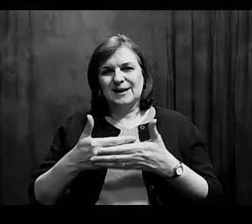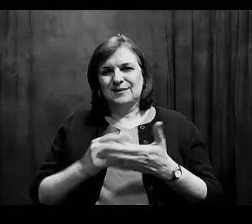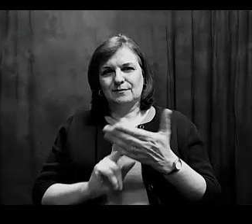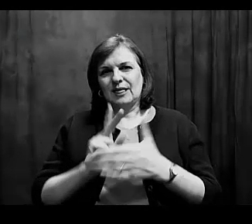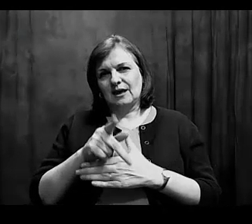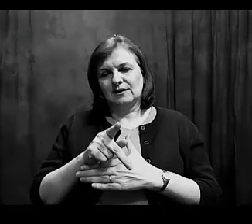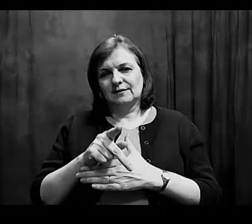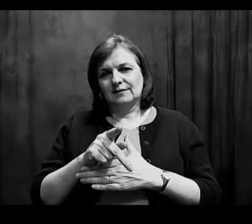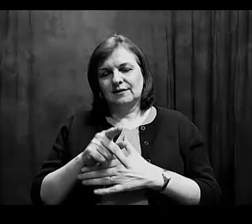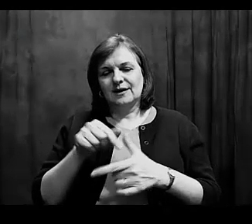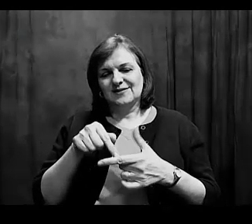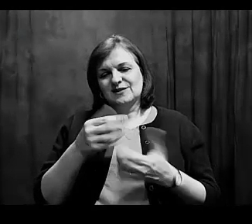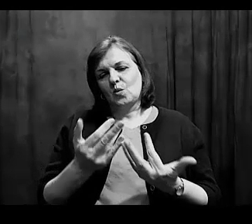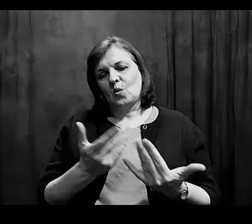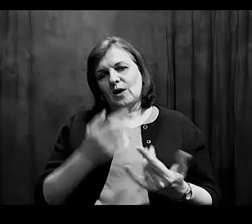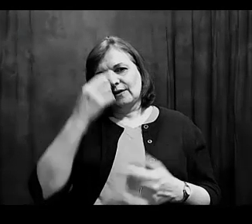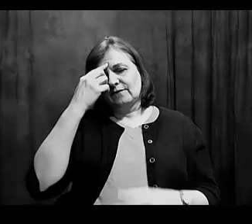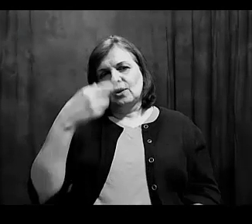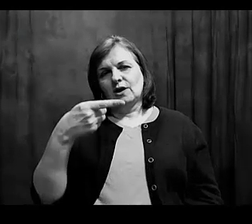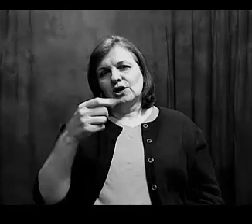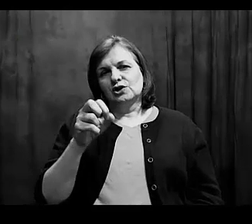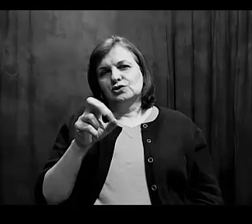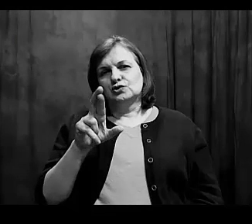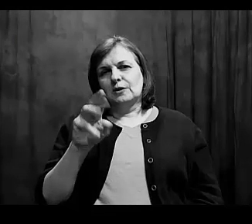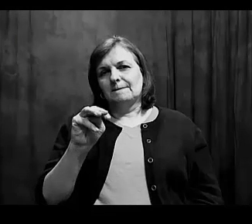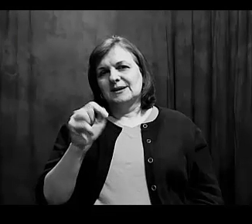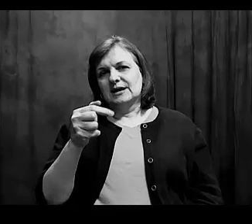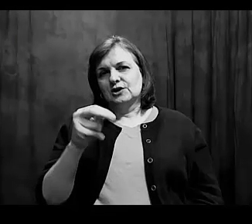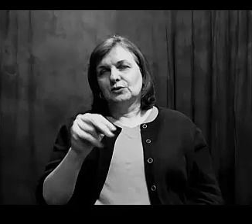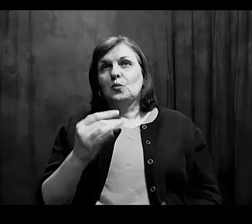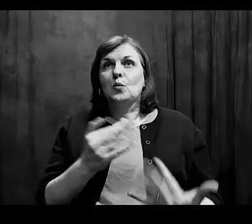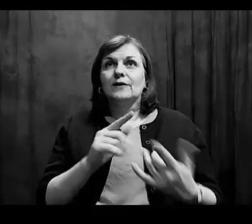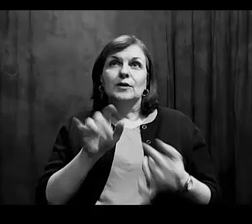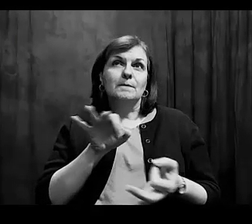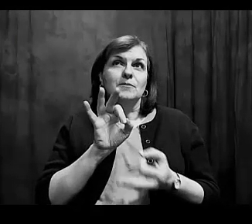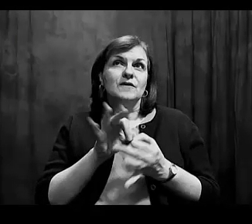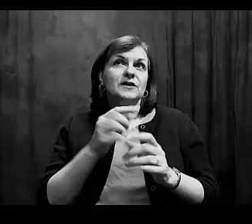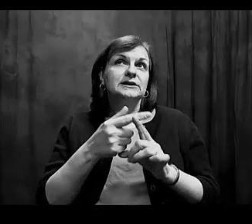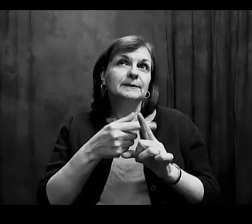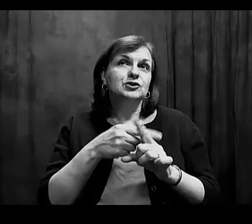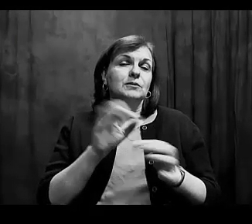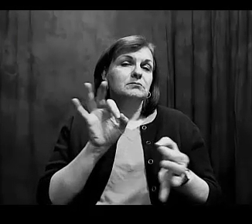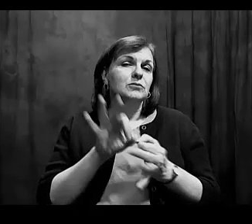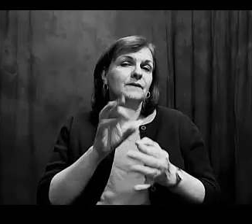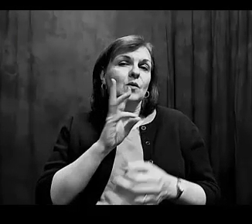for germination under perfect water and temperature conditions